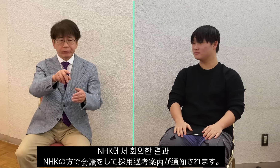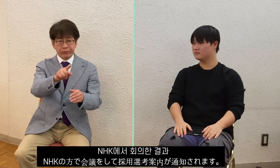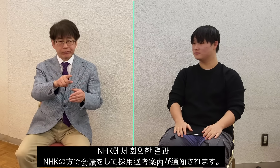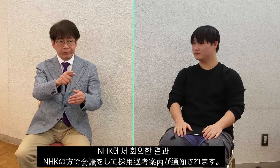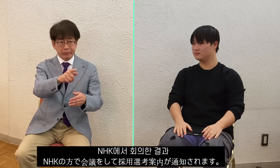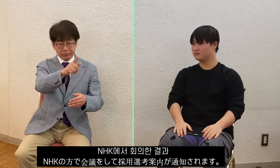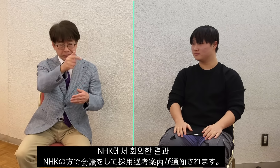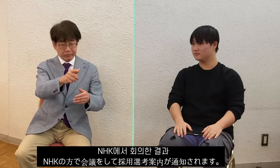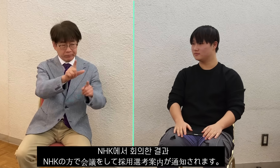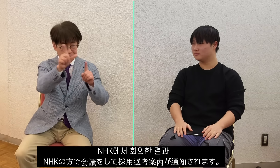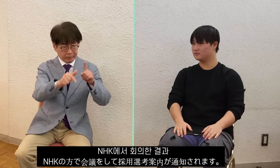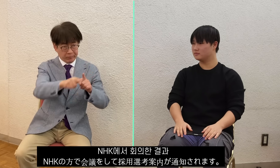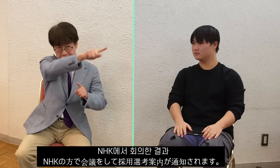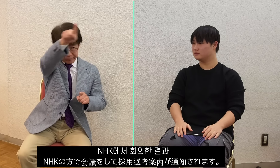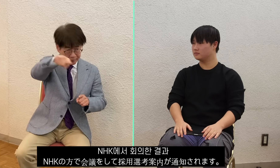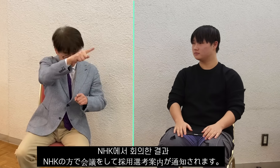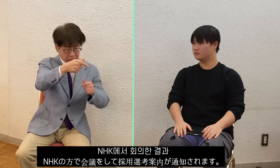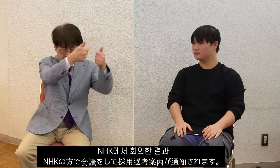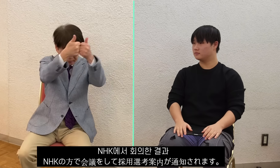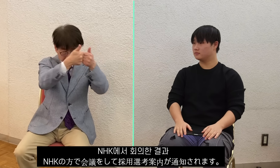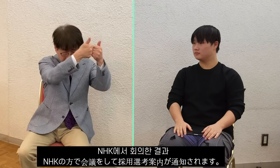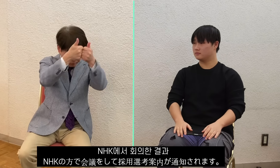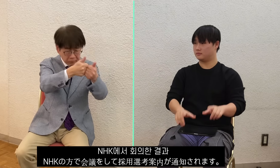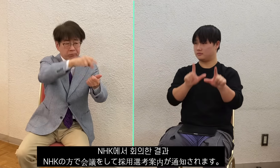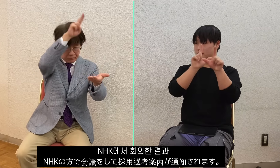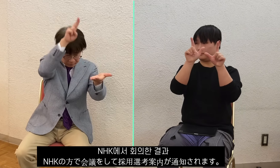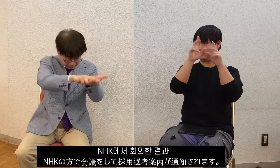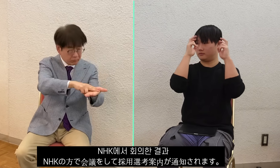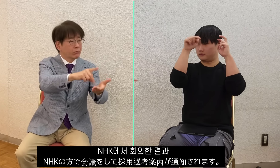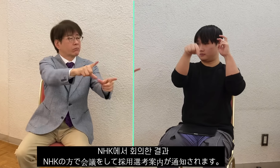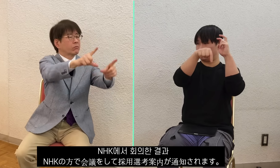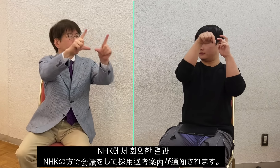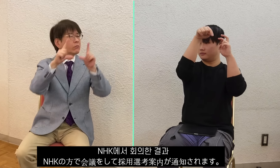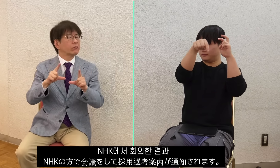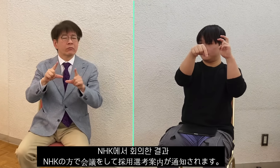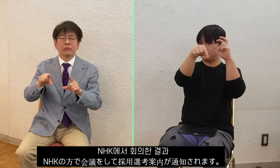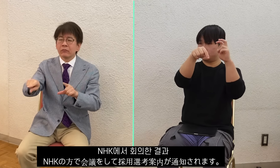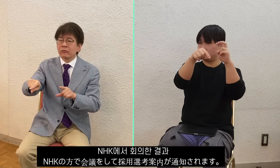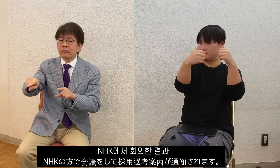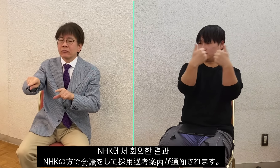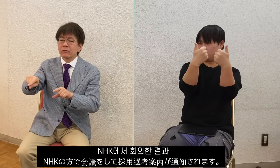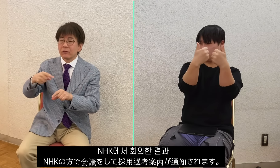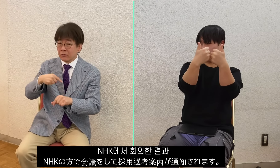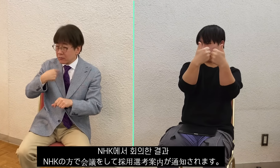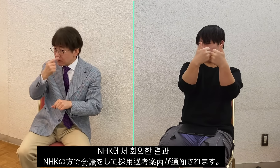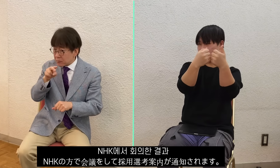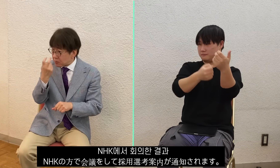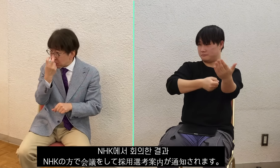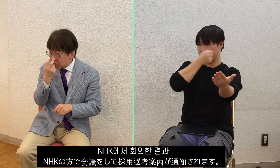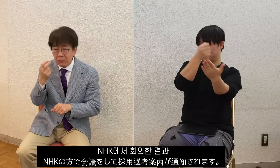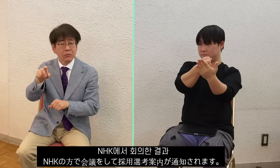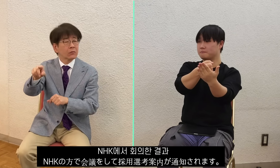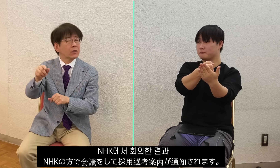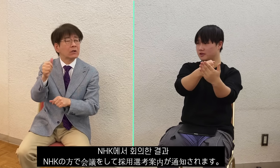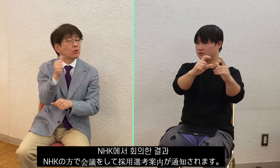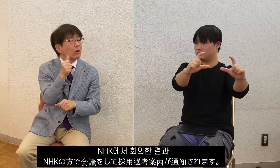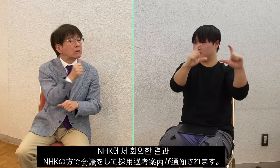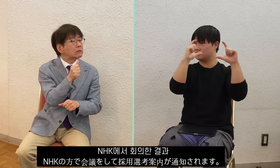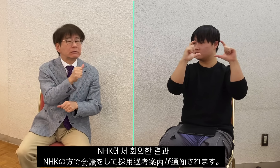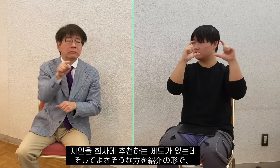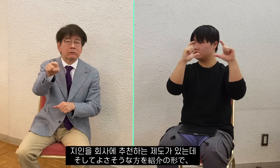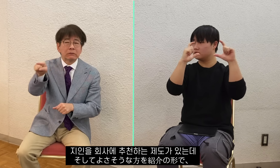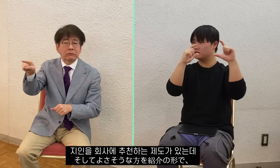As a result of a meeting at NHK,